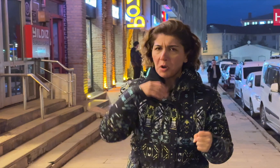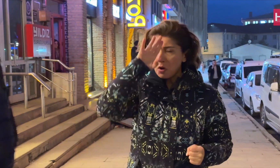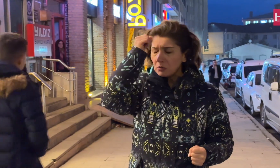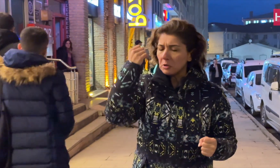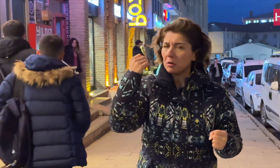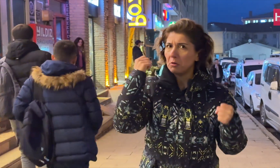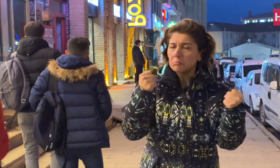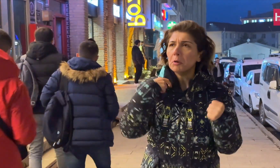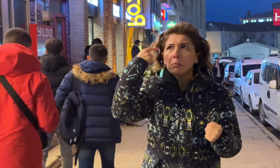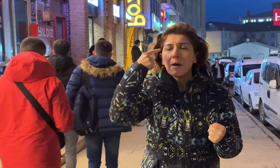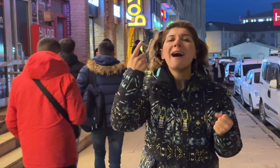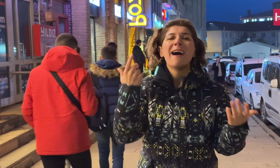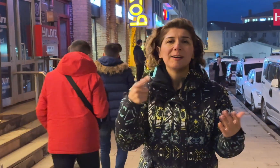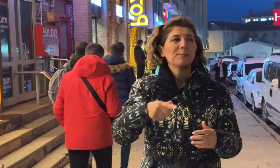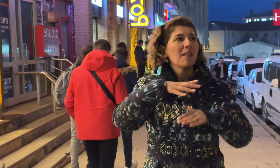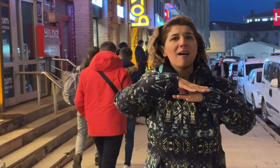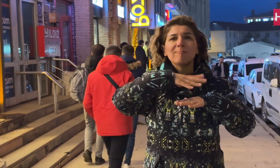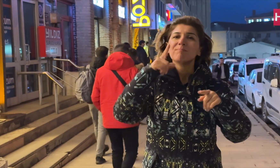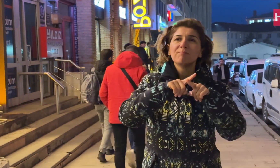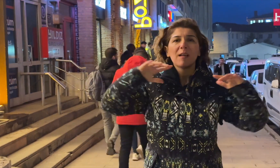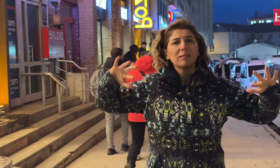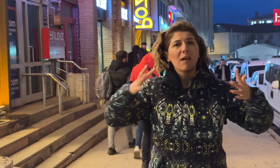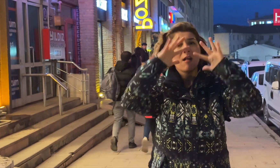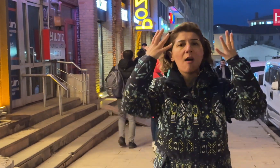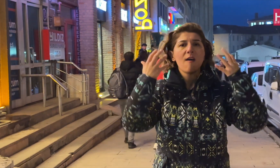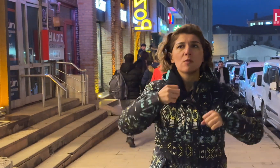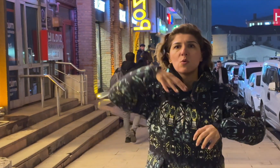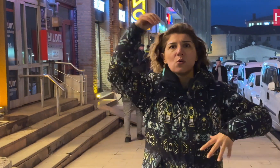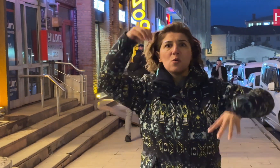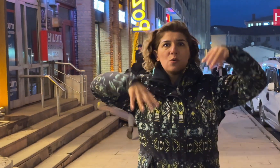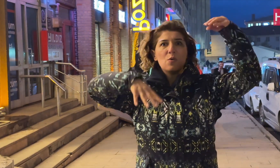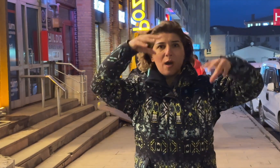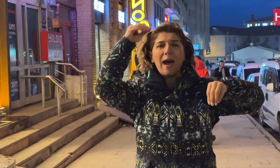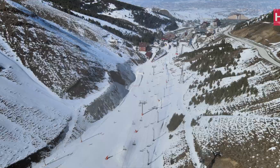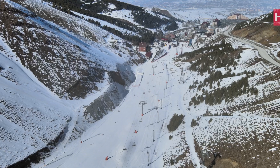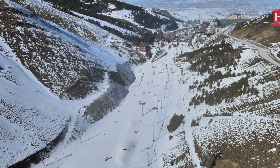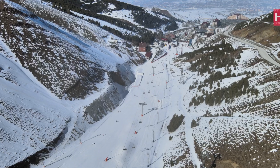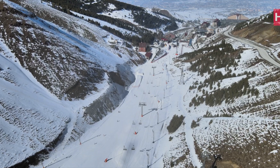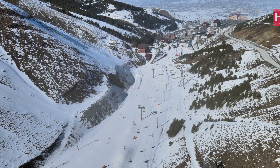with snow caps here. The place here is a popular area for